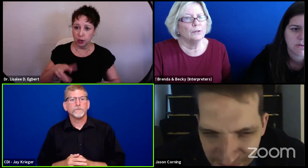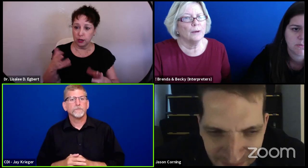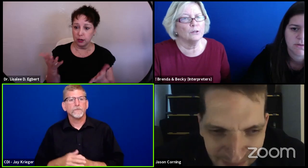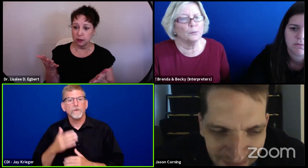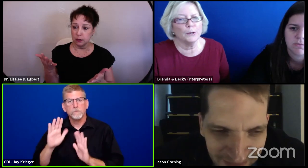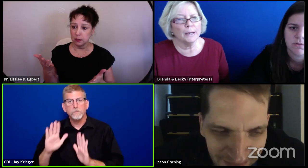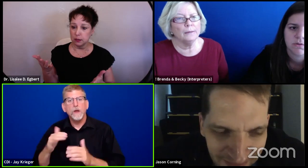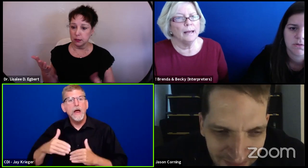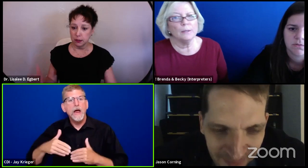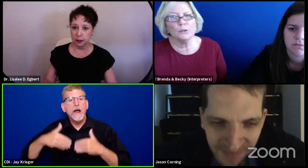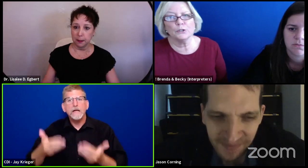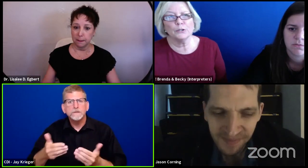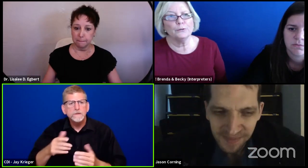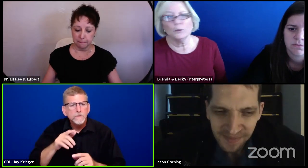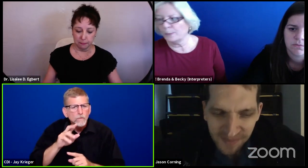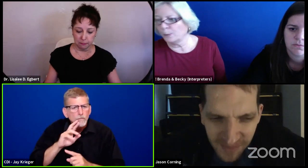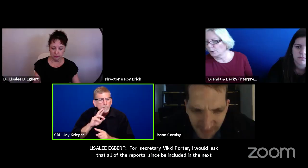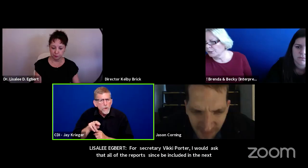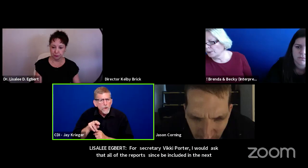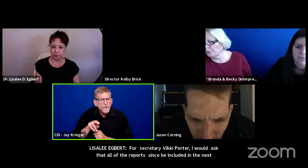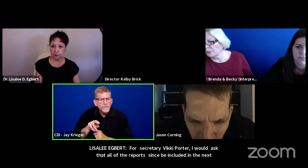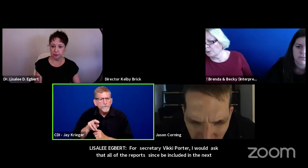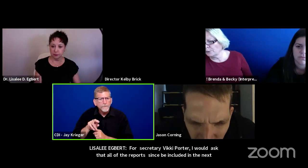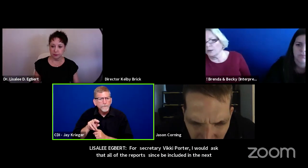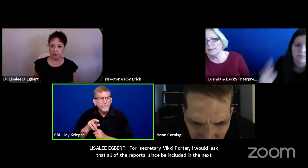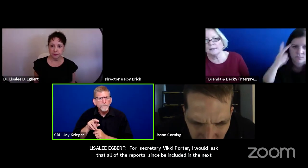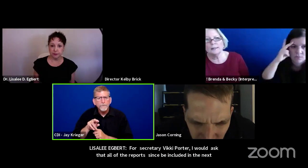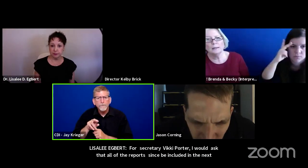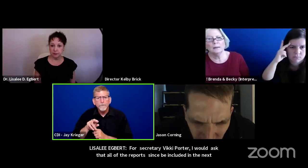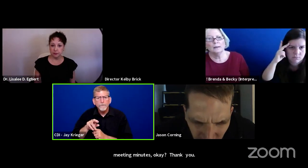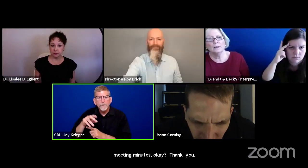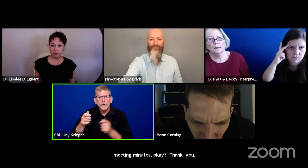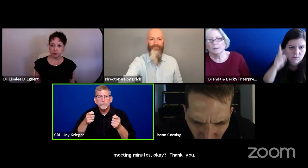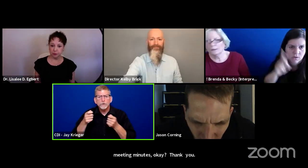Director Brick, now it's your turn for report. Do you have a report for us?